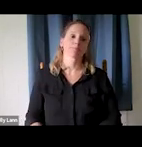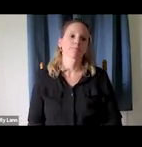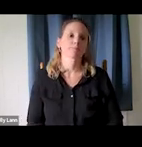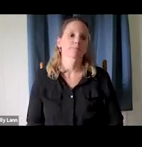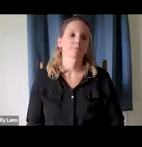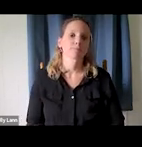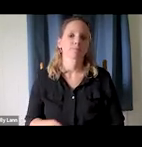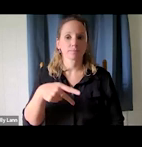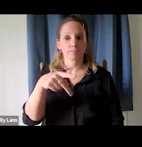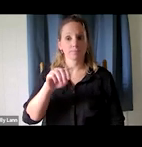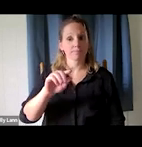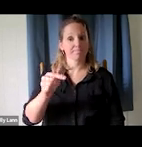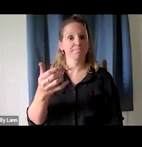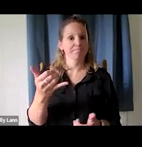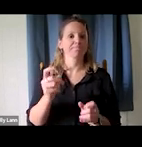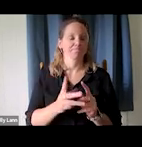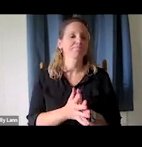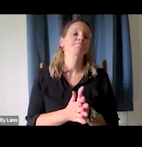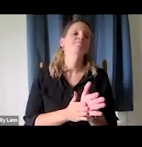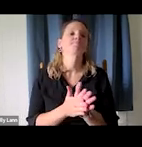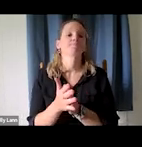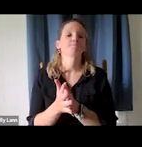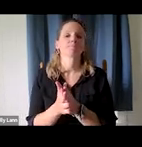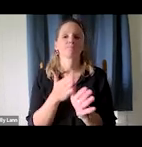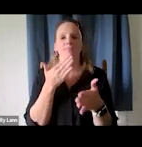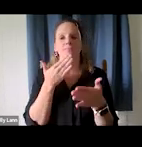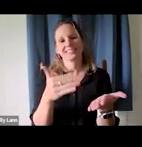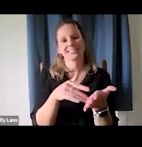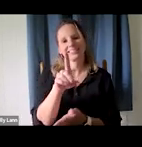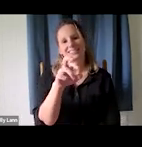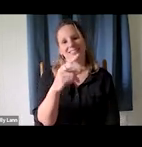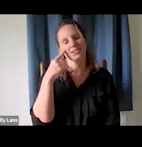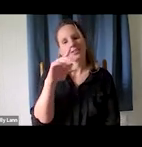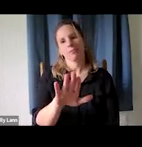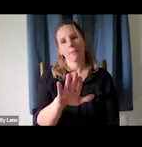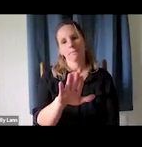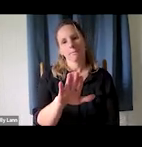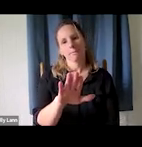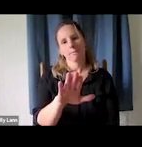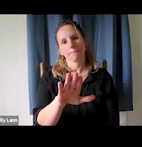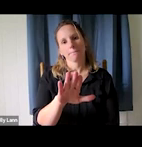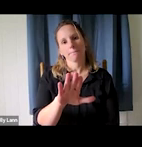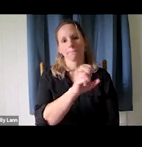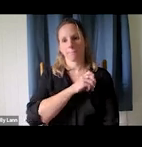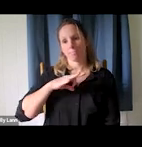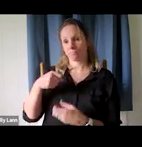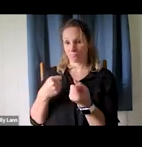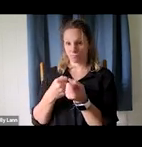Pam, sending it your way. Thanks again, Dorrine, for your and your staff's support of our webinars.